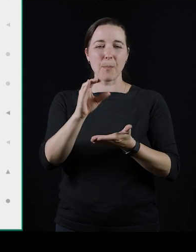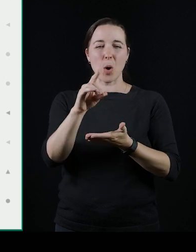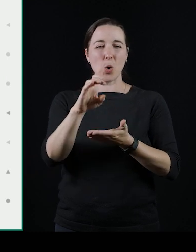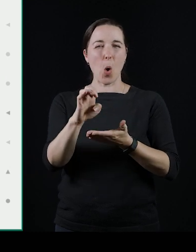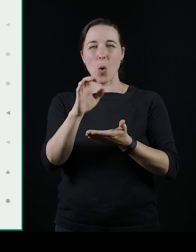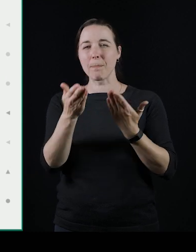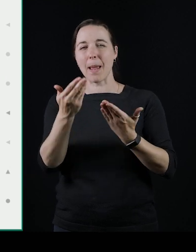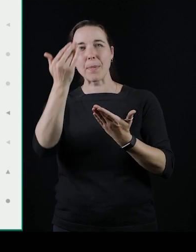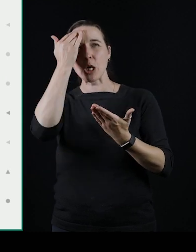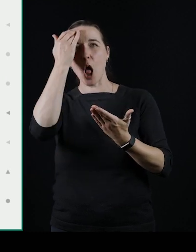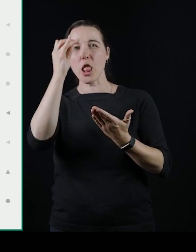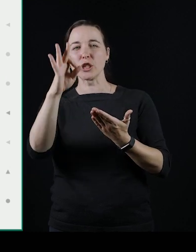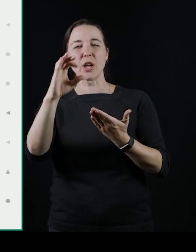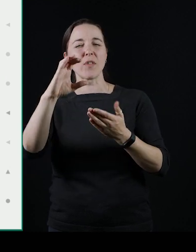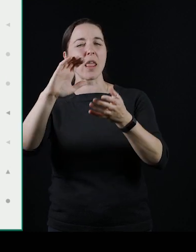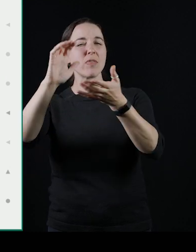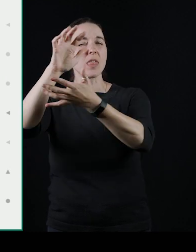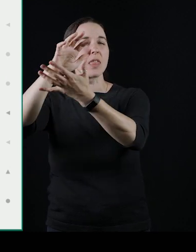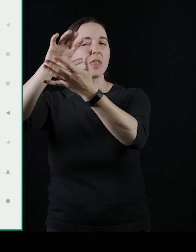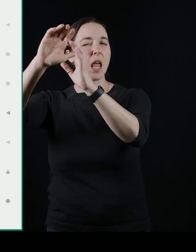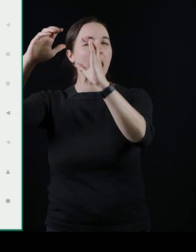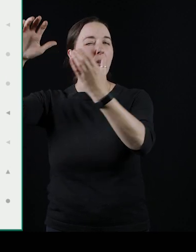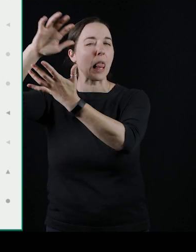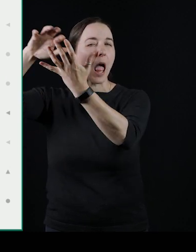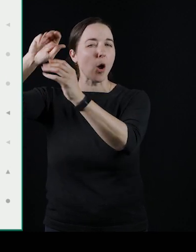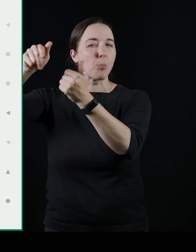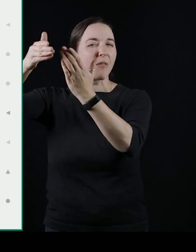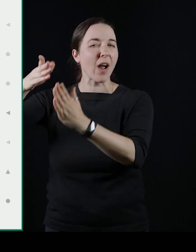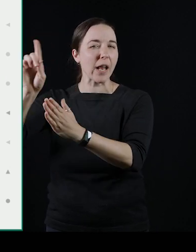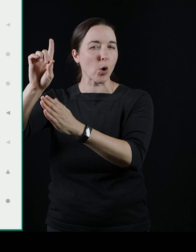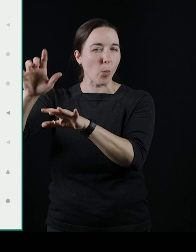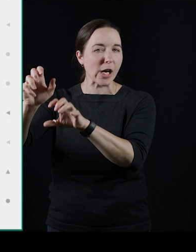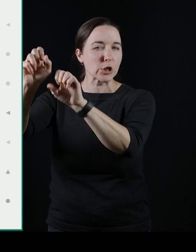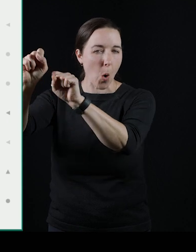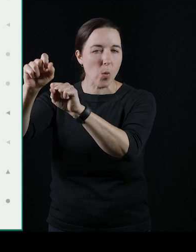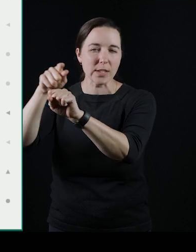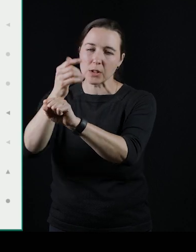of the cloud provider that it's hosted. So be prepared for that as well.